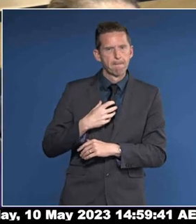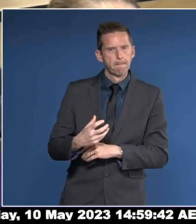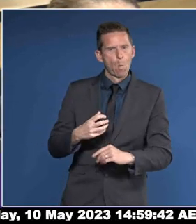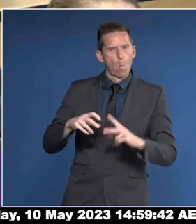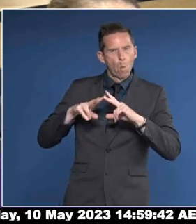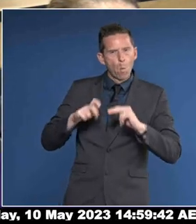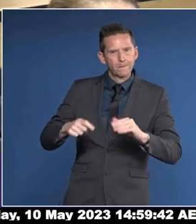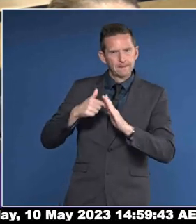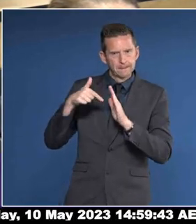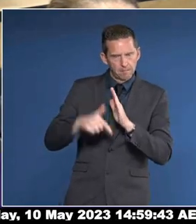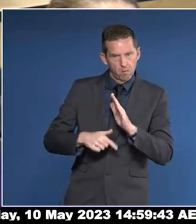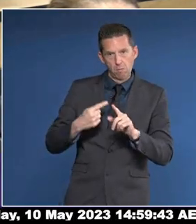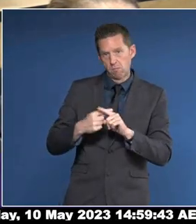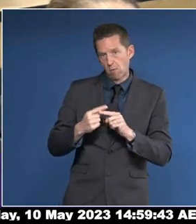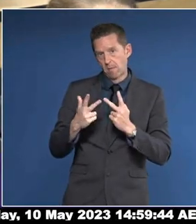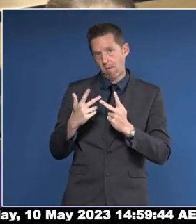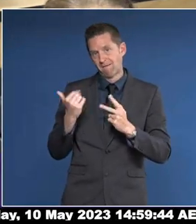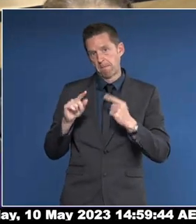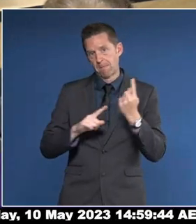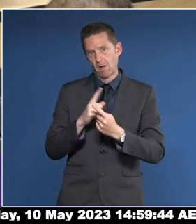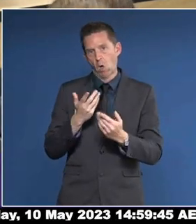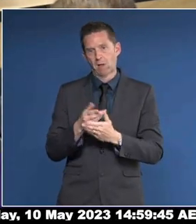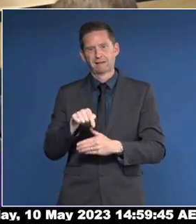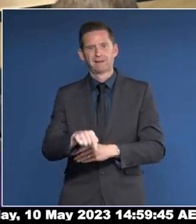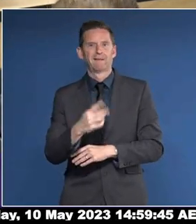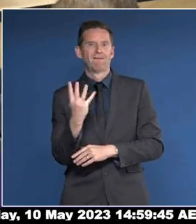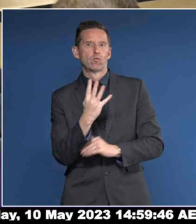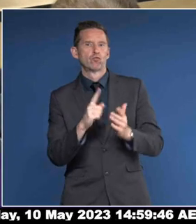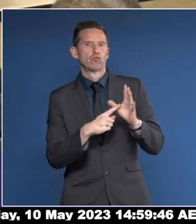meeting did occur on 14 January.' That's correct.